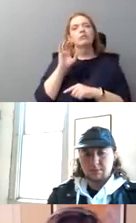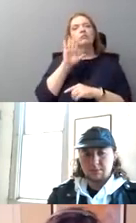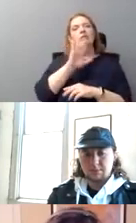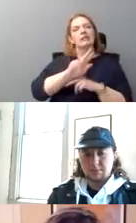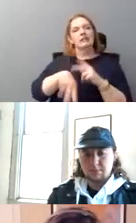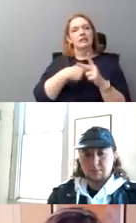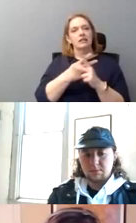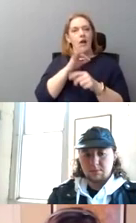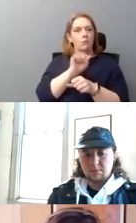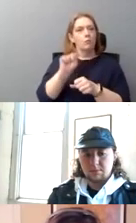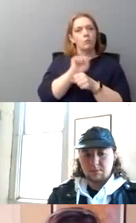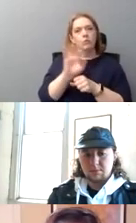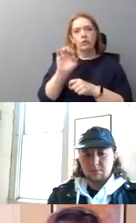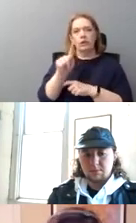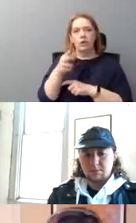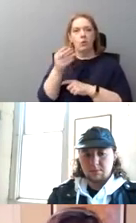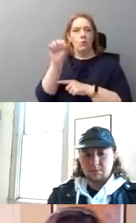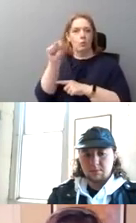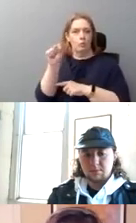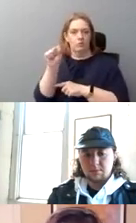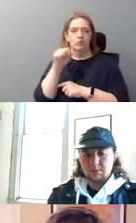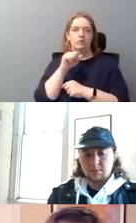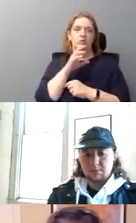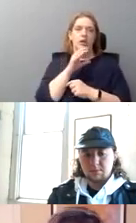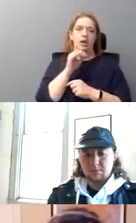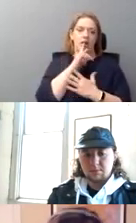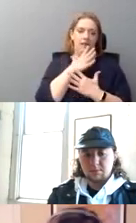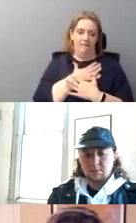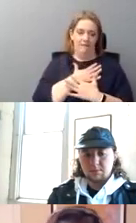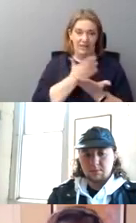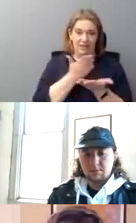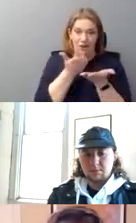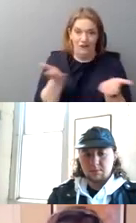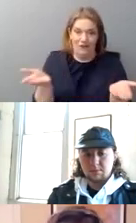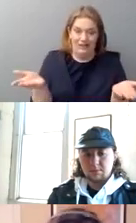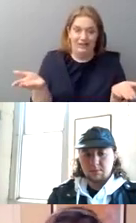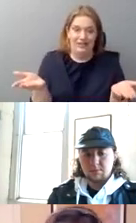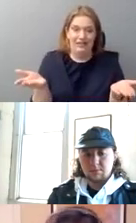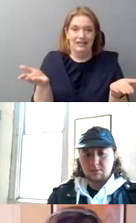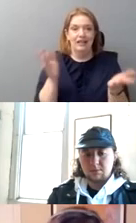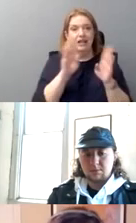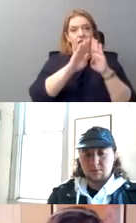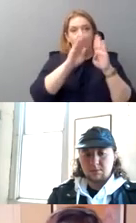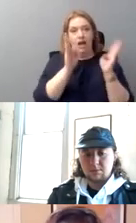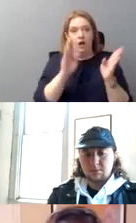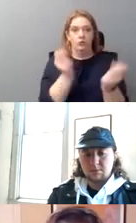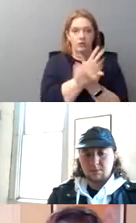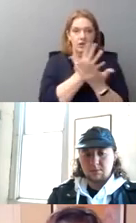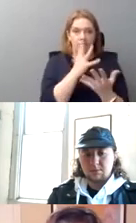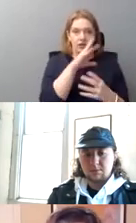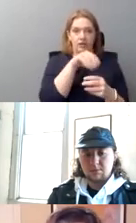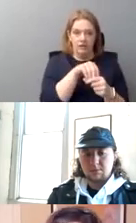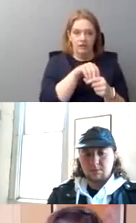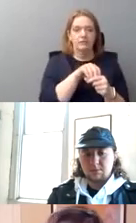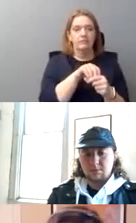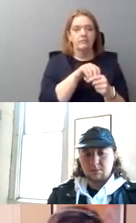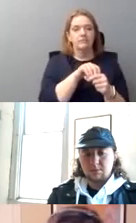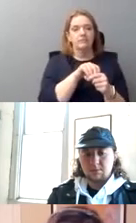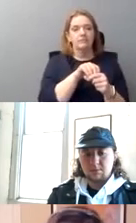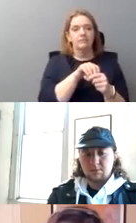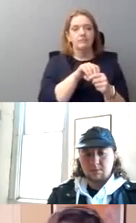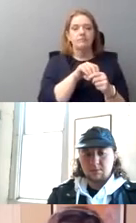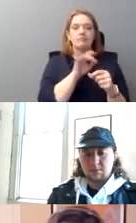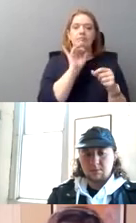and the physical artifact that is the house and everything in it. It stands as perhaps,